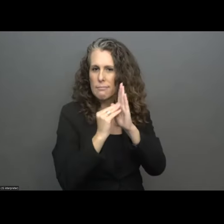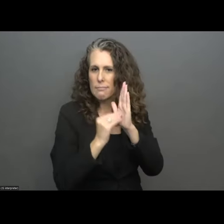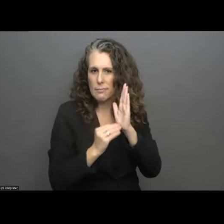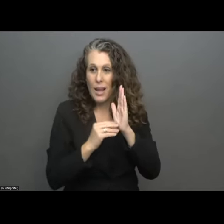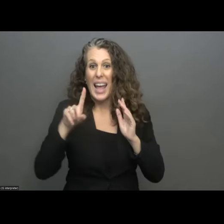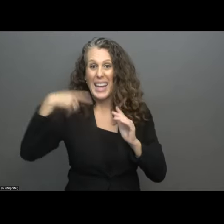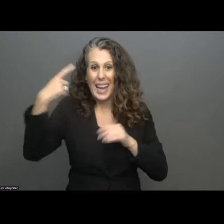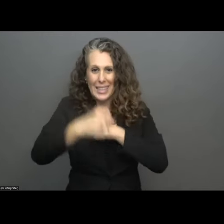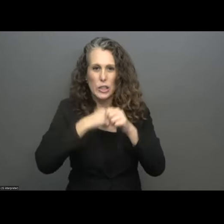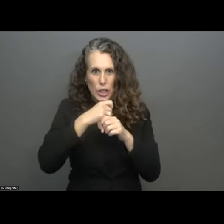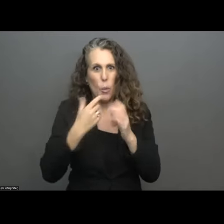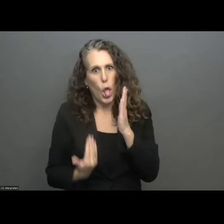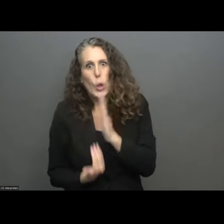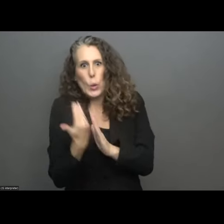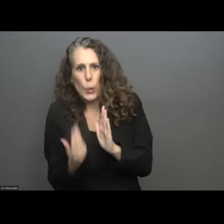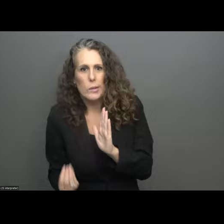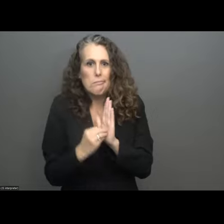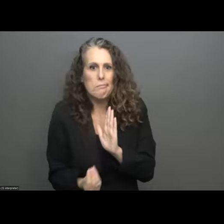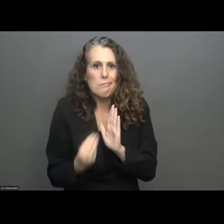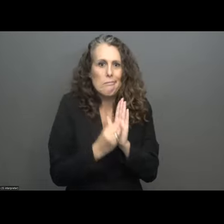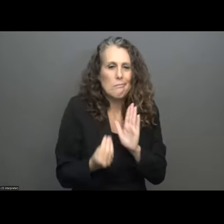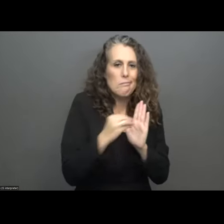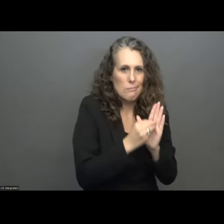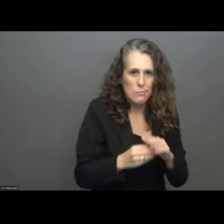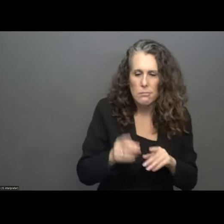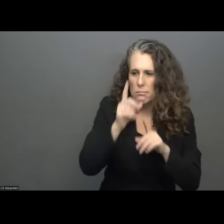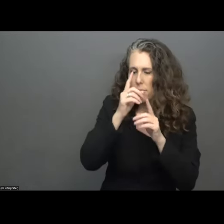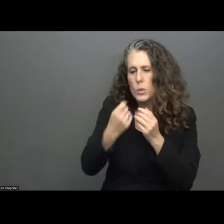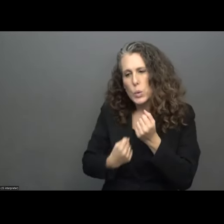Porsche RC can do chemo coating only possible 11:43:10 it.